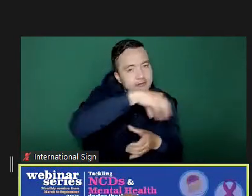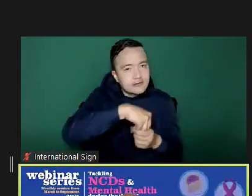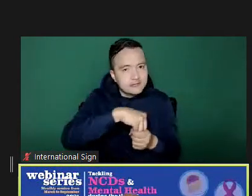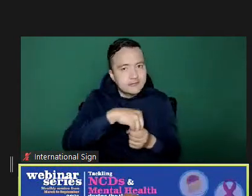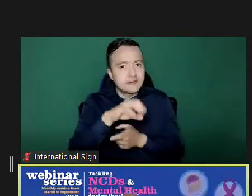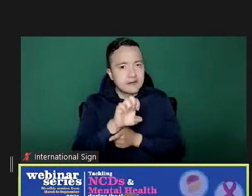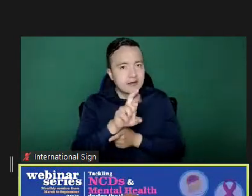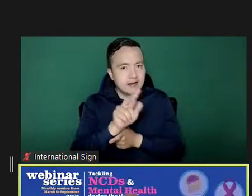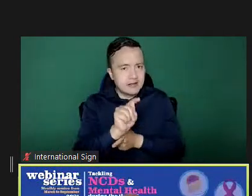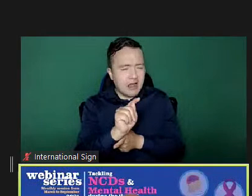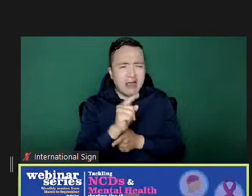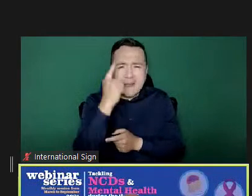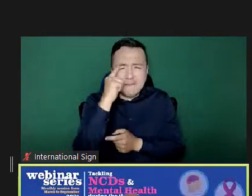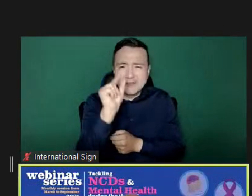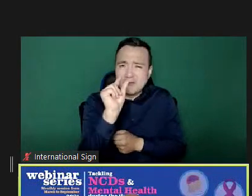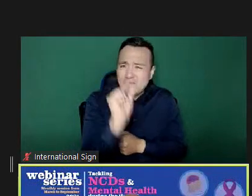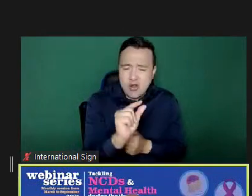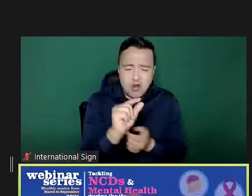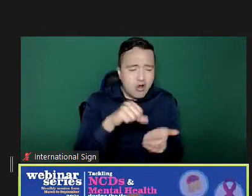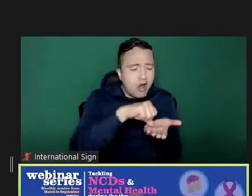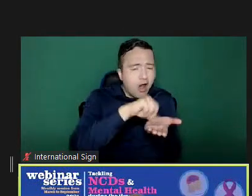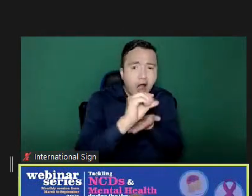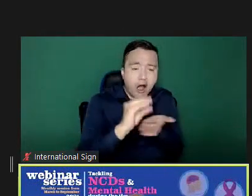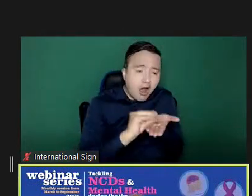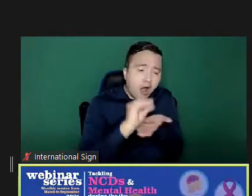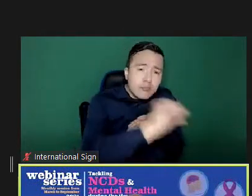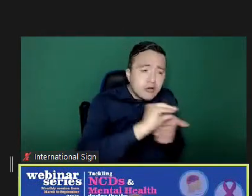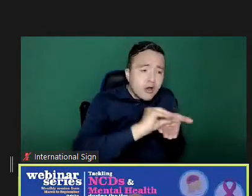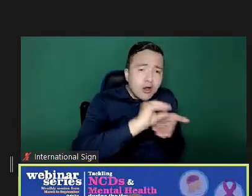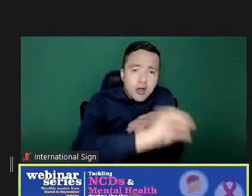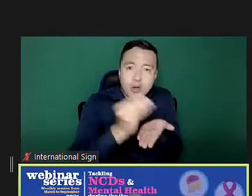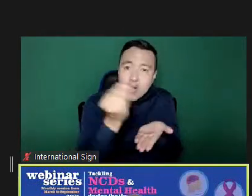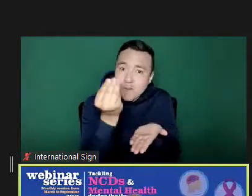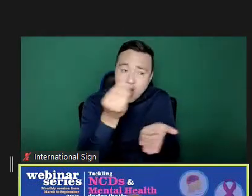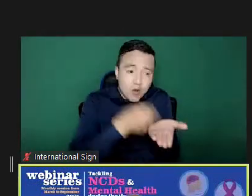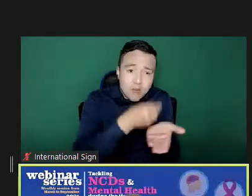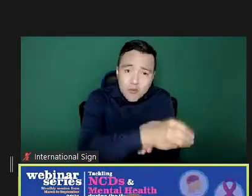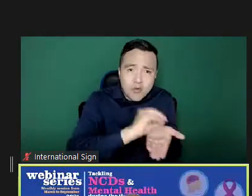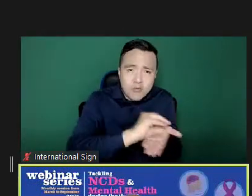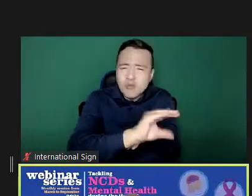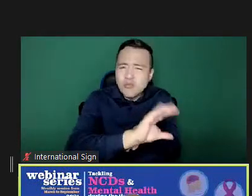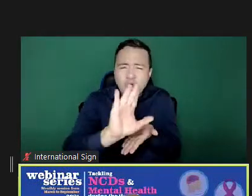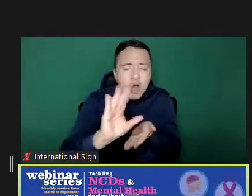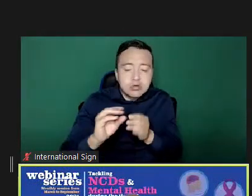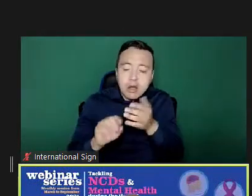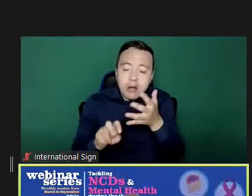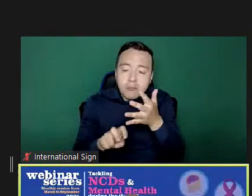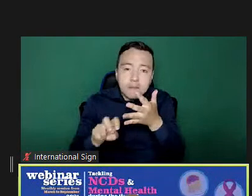Quite often, it's vertical and increases segmentation of how health systems